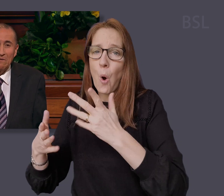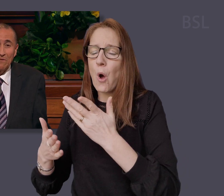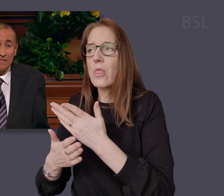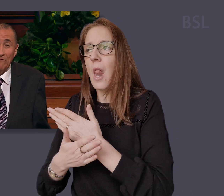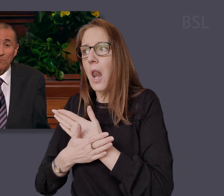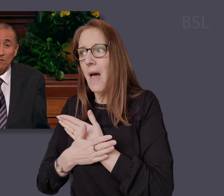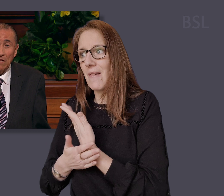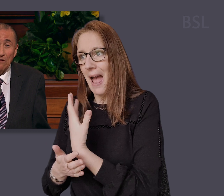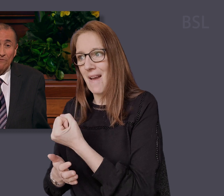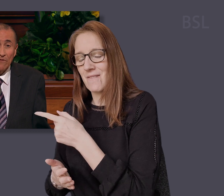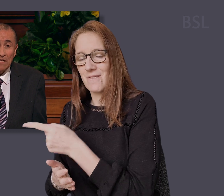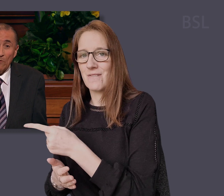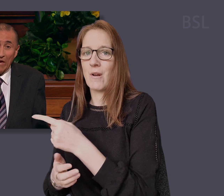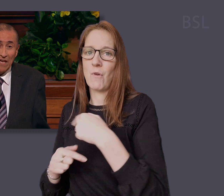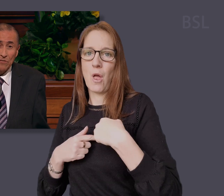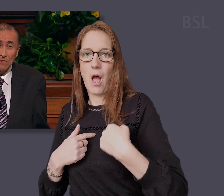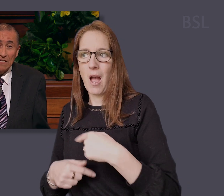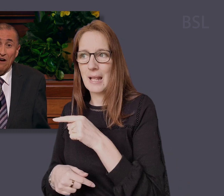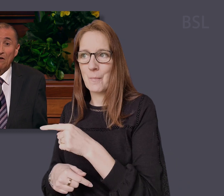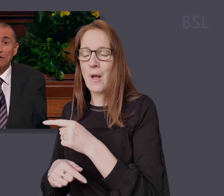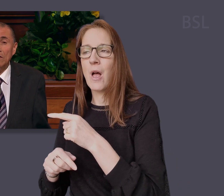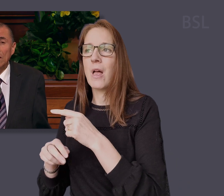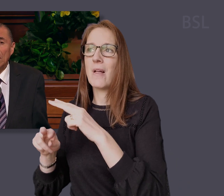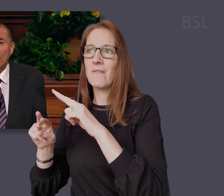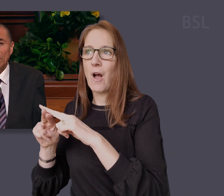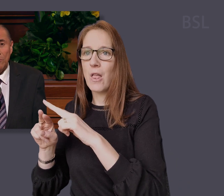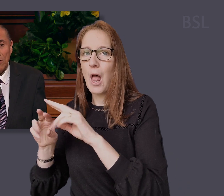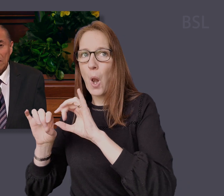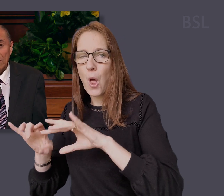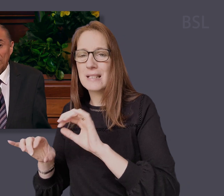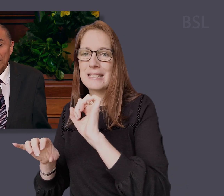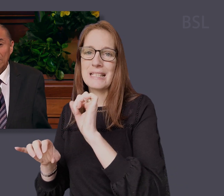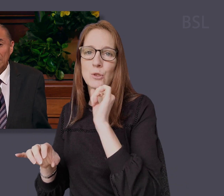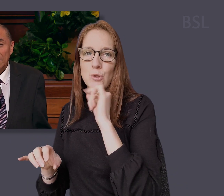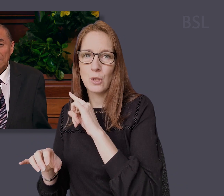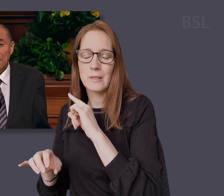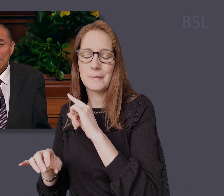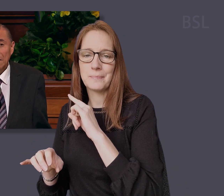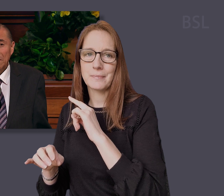Or the ineffable love and compassion in the heart of the prodigal’s father?